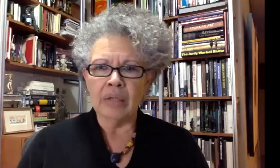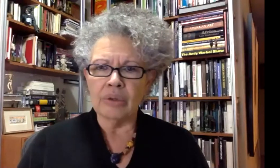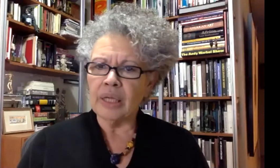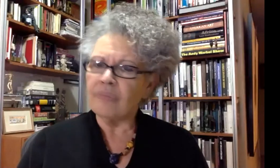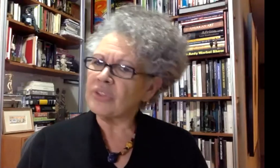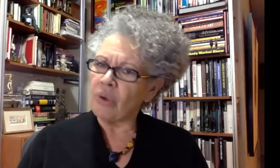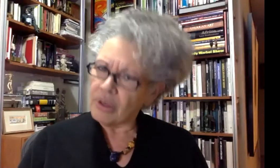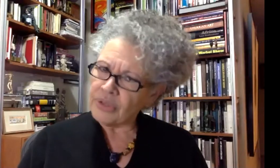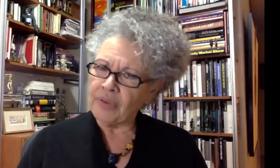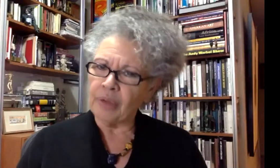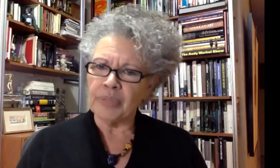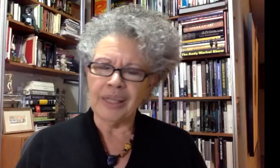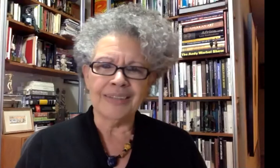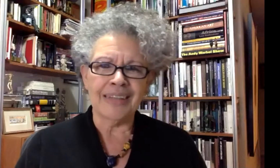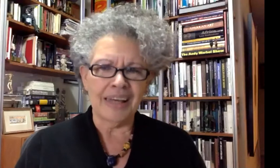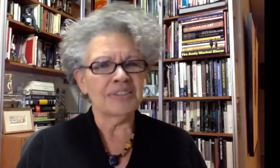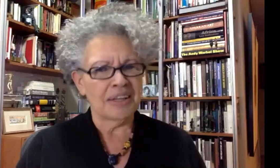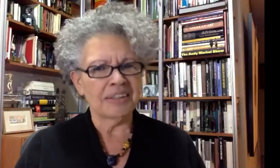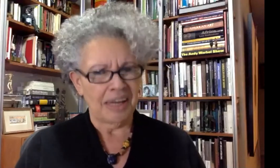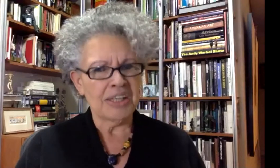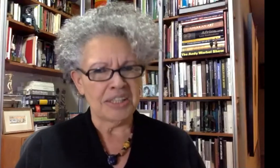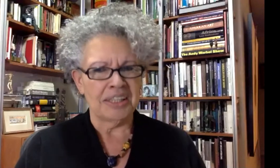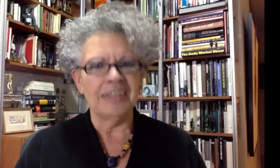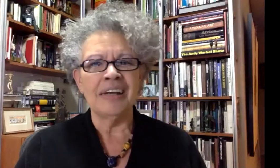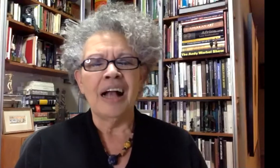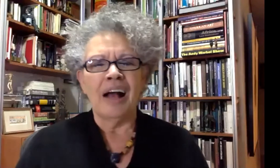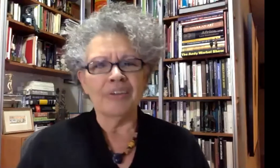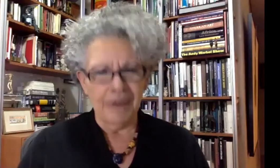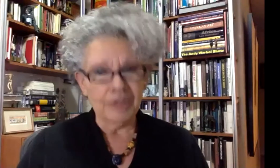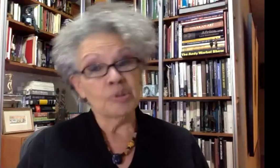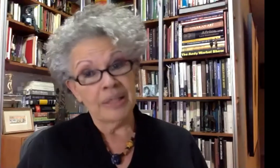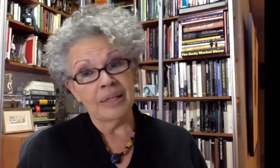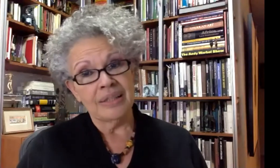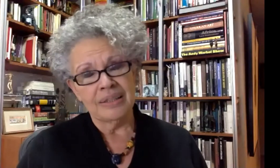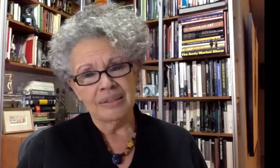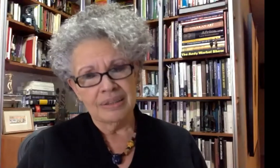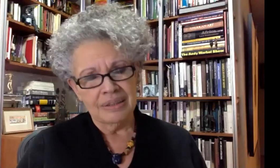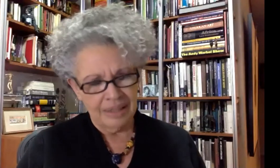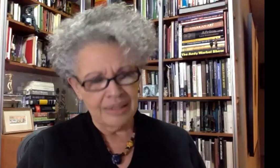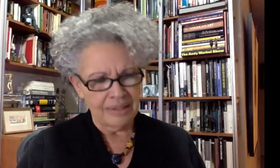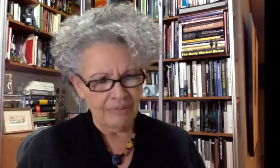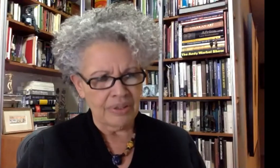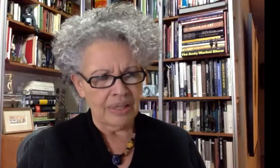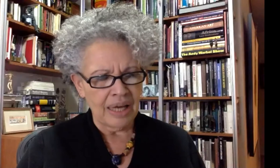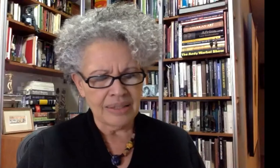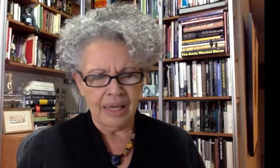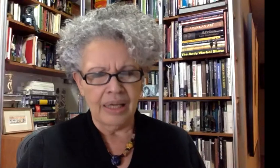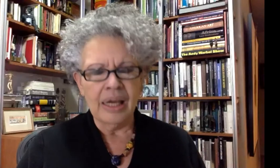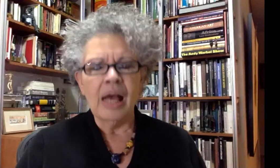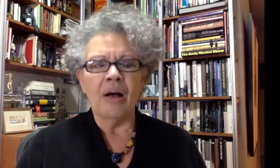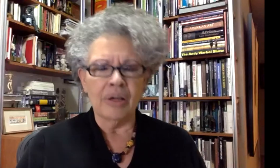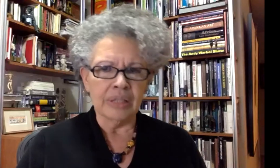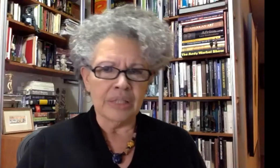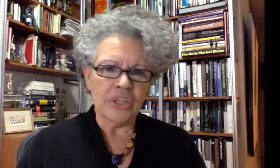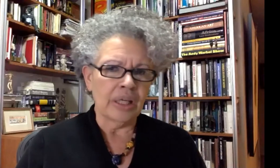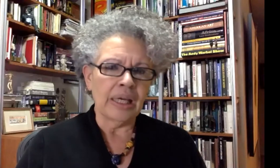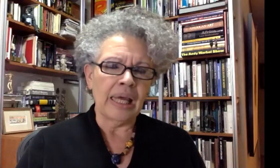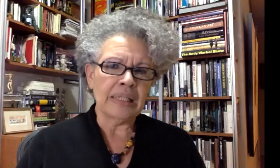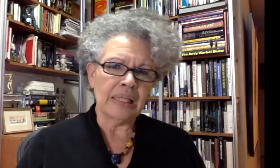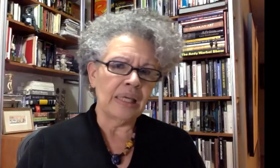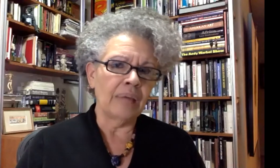Gode Davis also found me as, as Katie did around my 1997 essay on lynching and he had